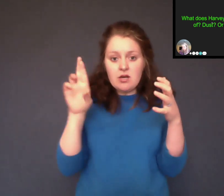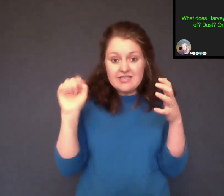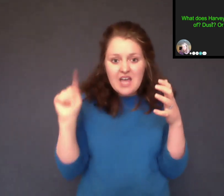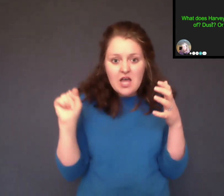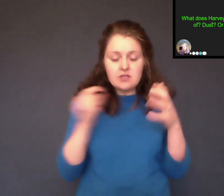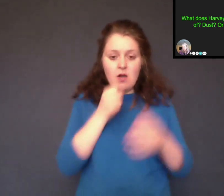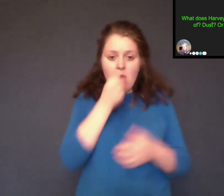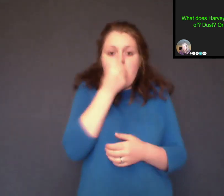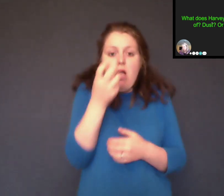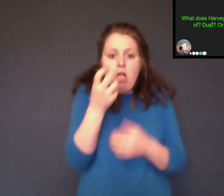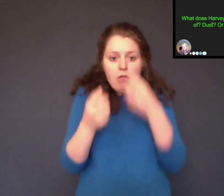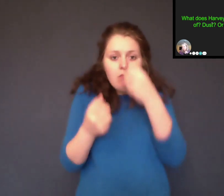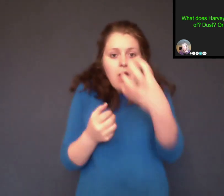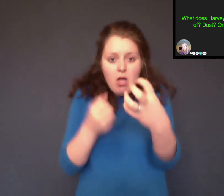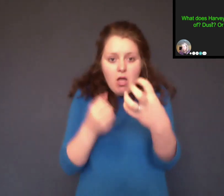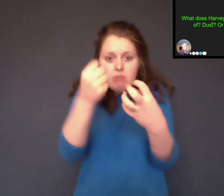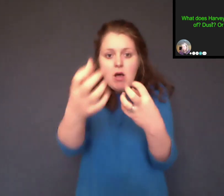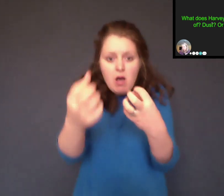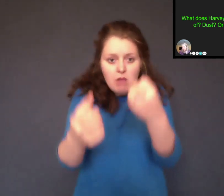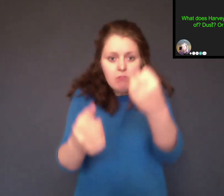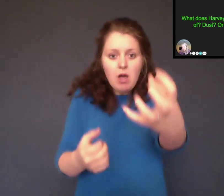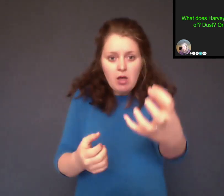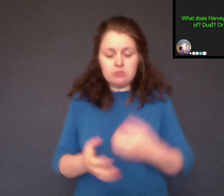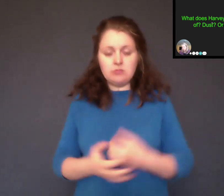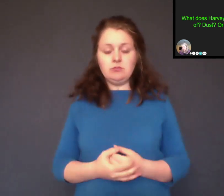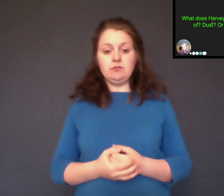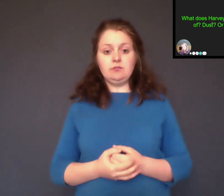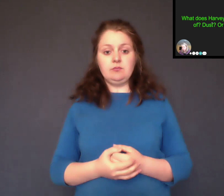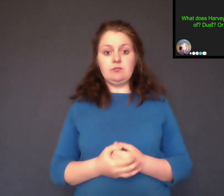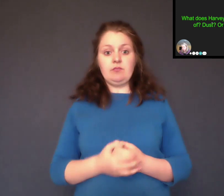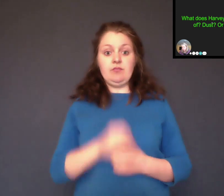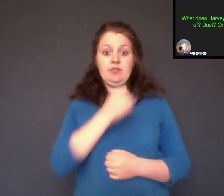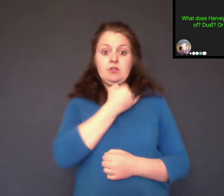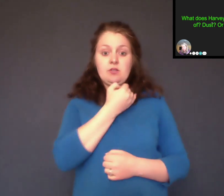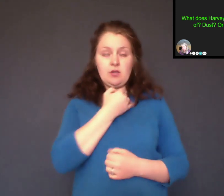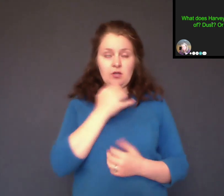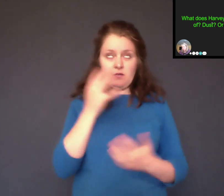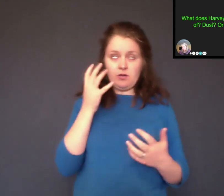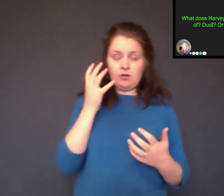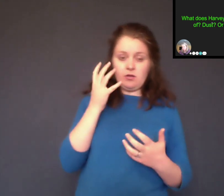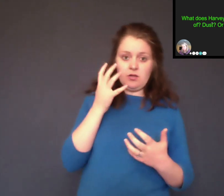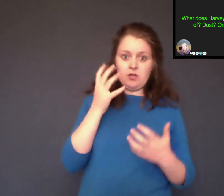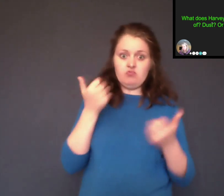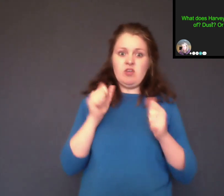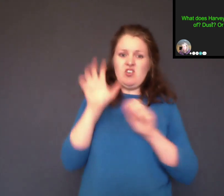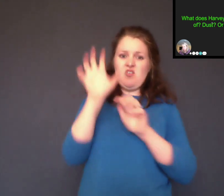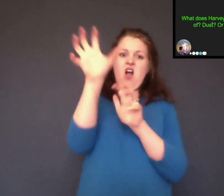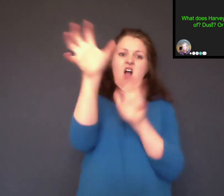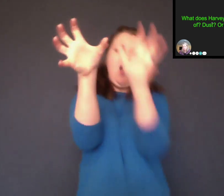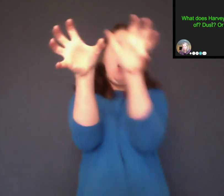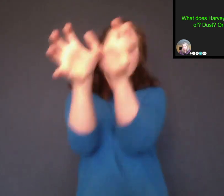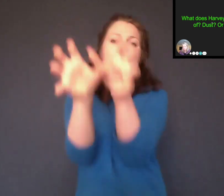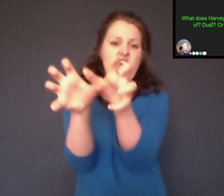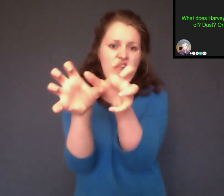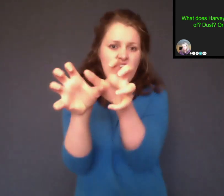between his teeth then another then another half-blinded jives snatched at harvey's throat